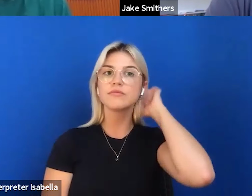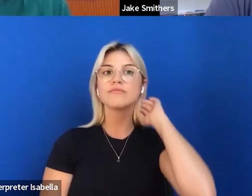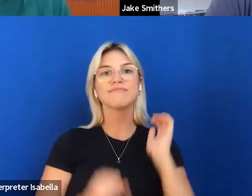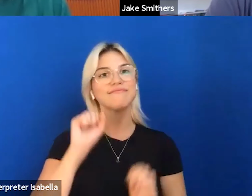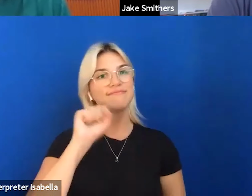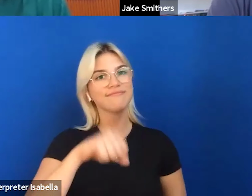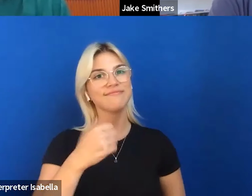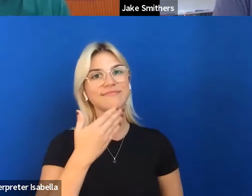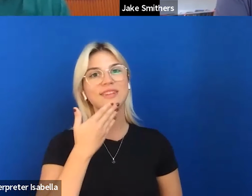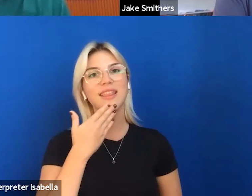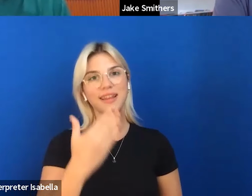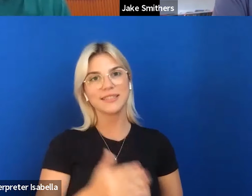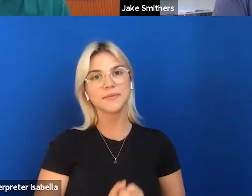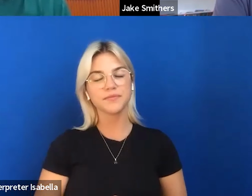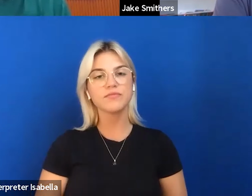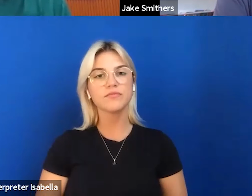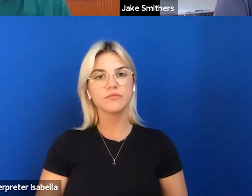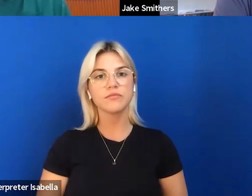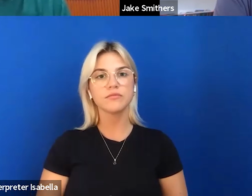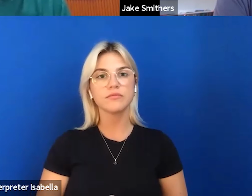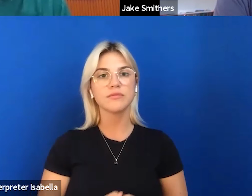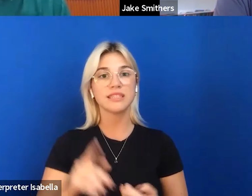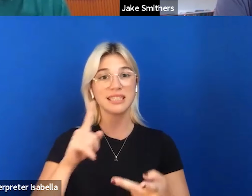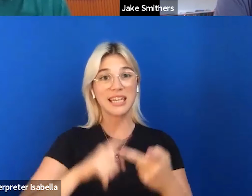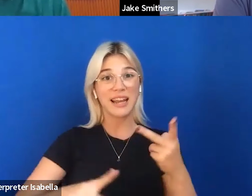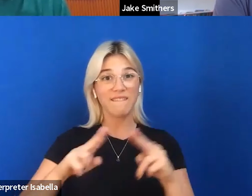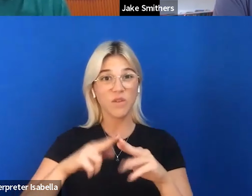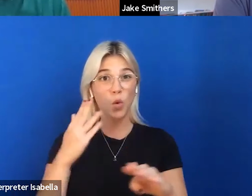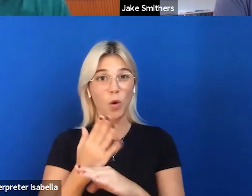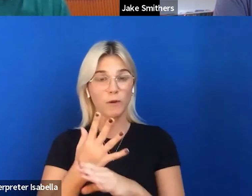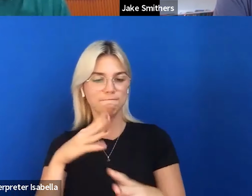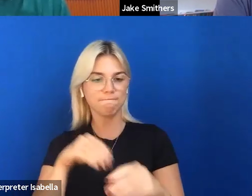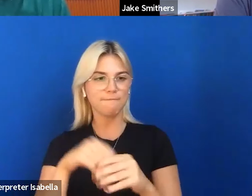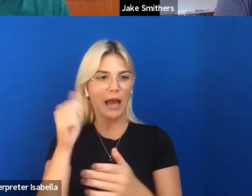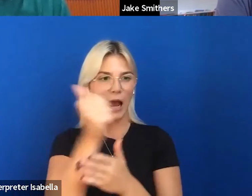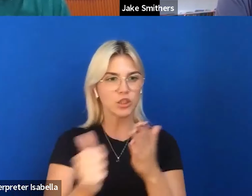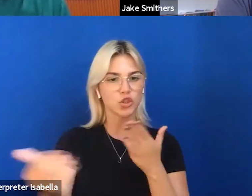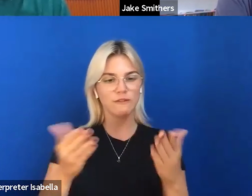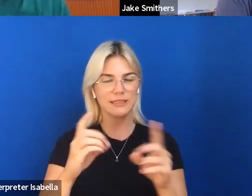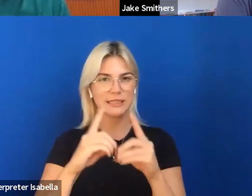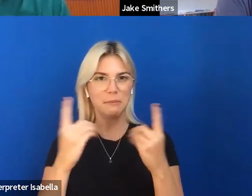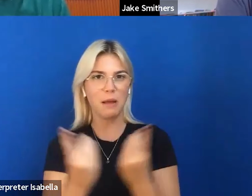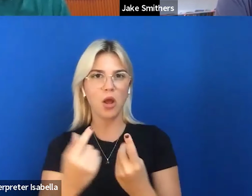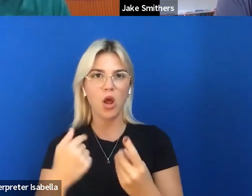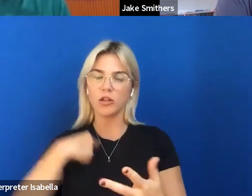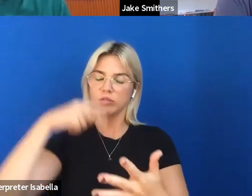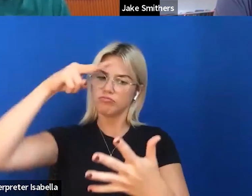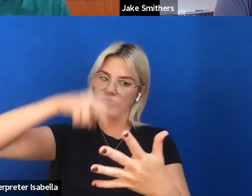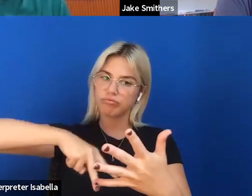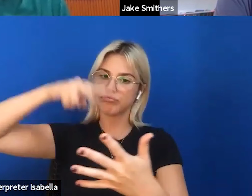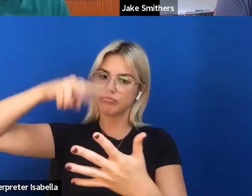So, here in the Artist Services department, we will go through every single application and do a scan.